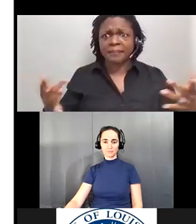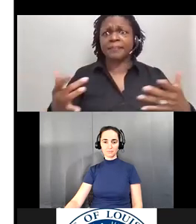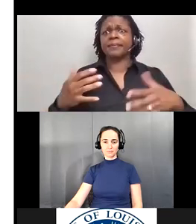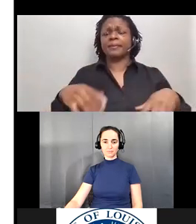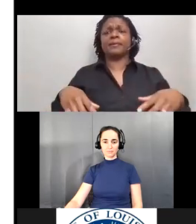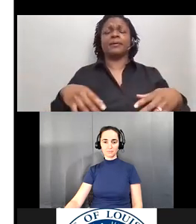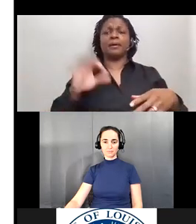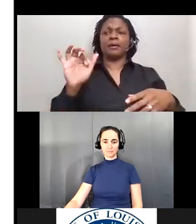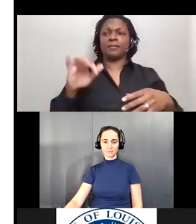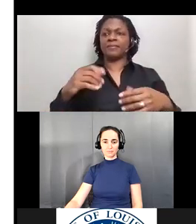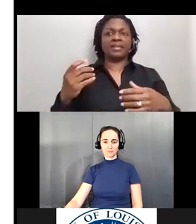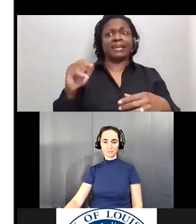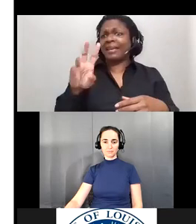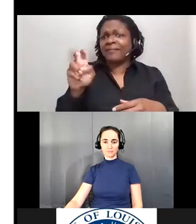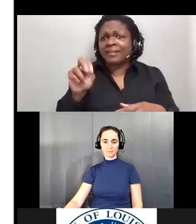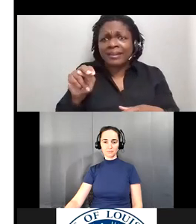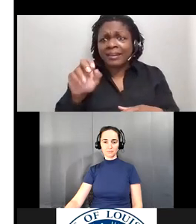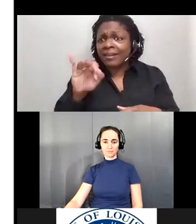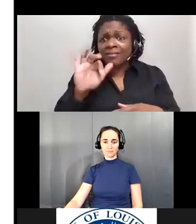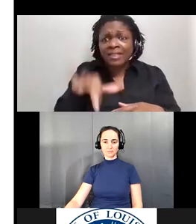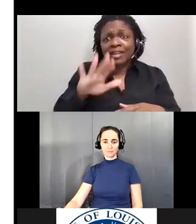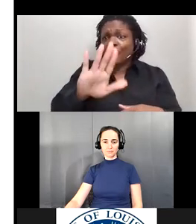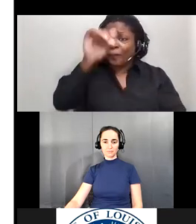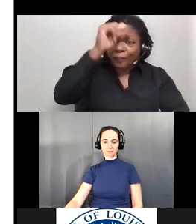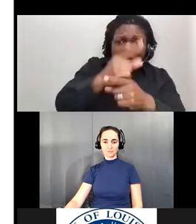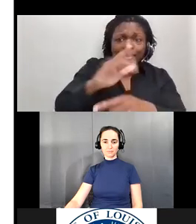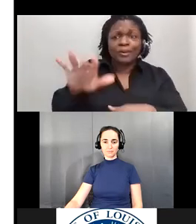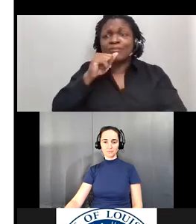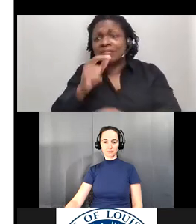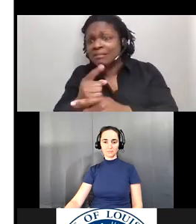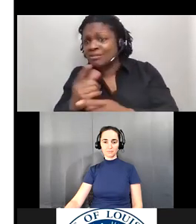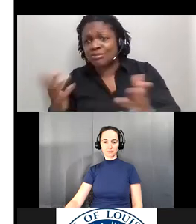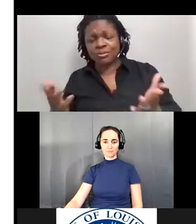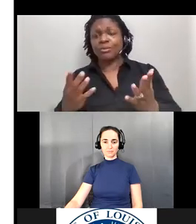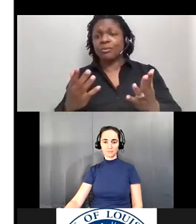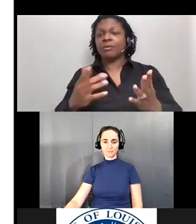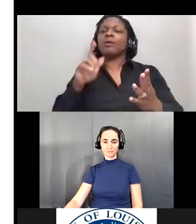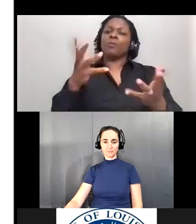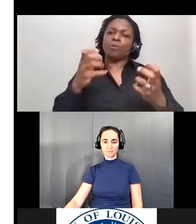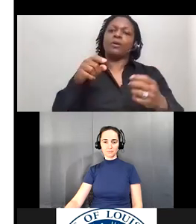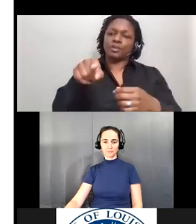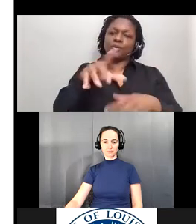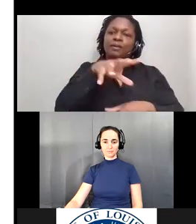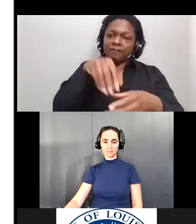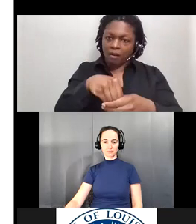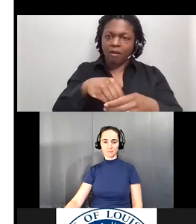one. 15:50:46 We want them to be listed. Again, this is not public information, this would be an emergency situations we want them to